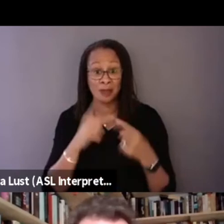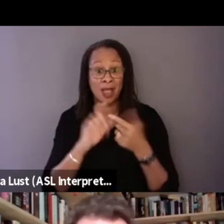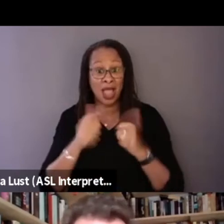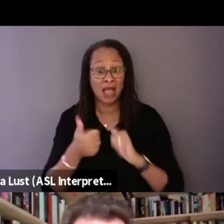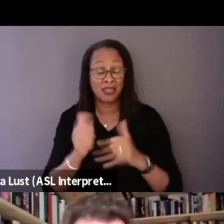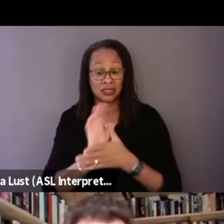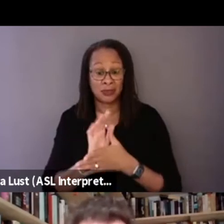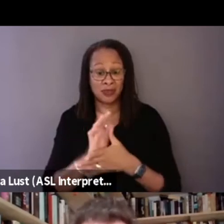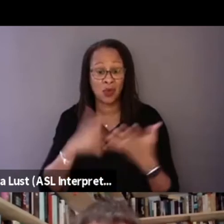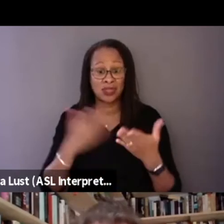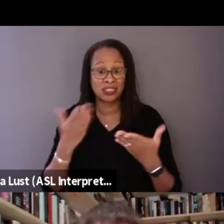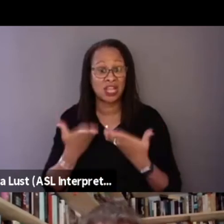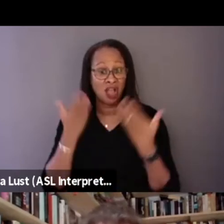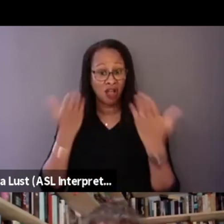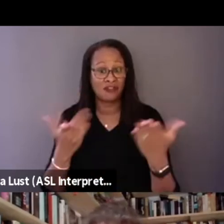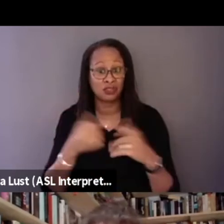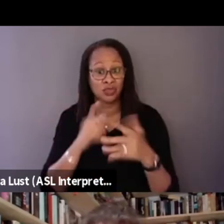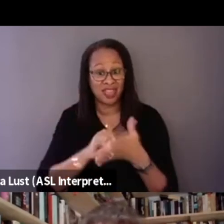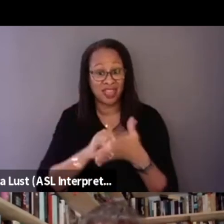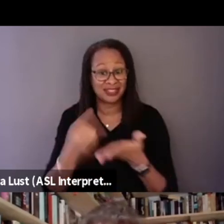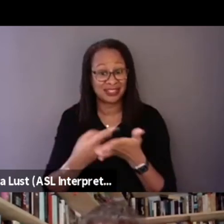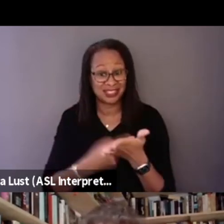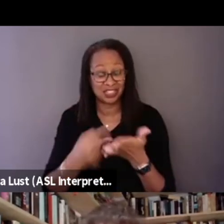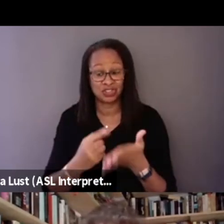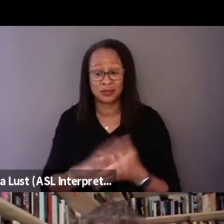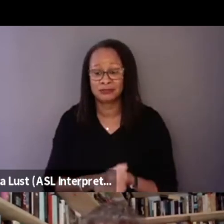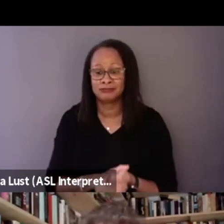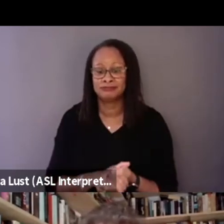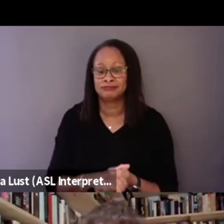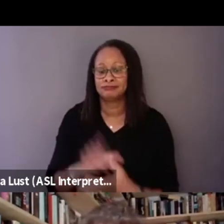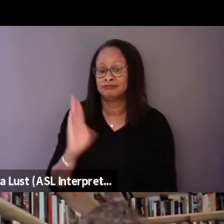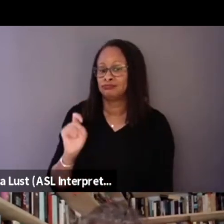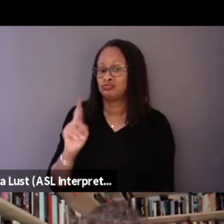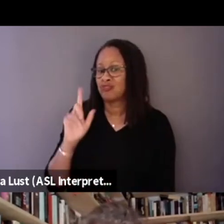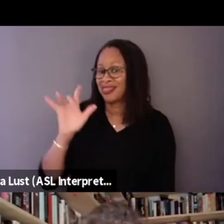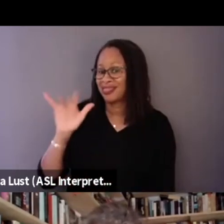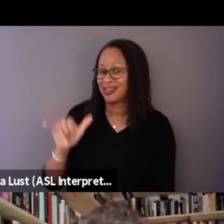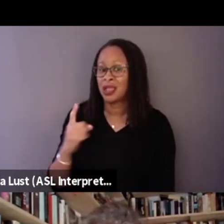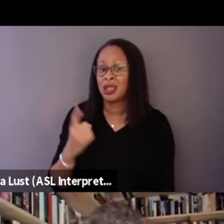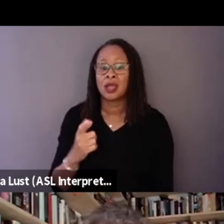what it has to offer that discussion? I'll just say quickly one thing that I always wanna...